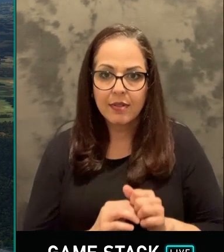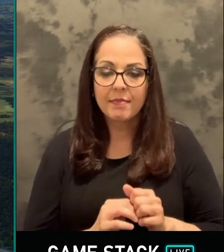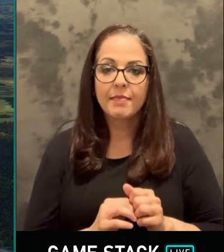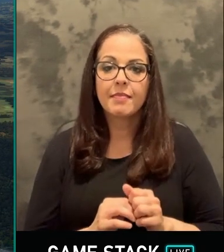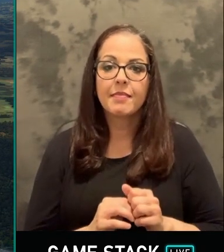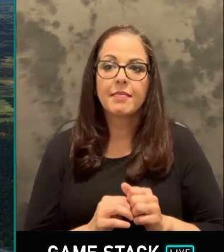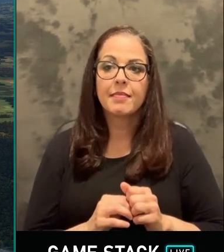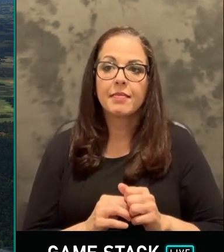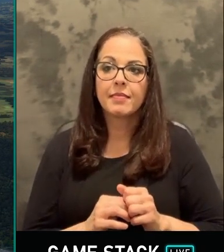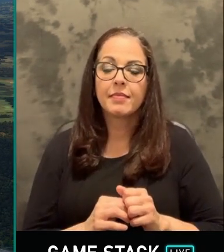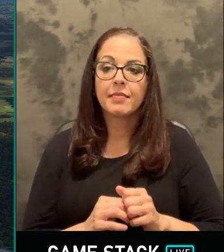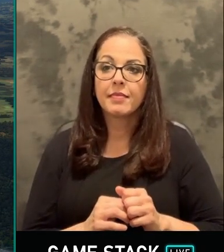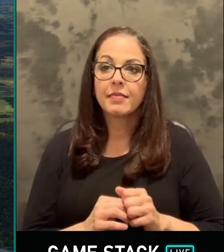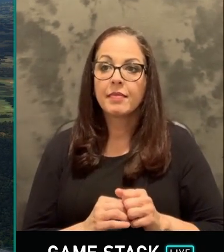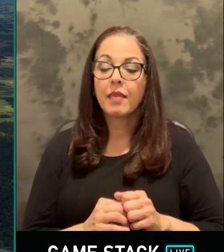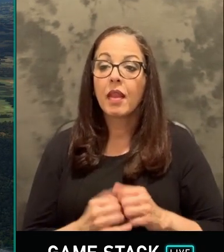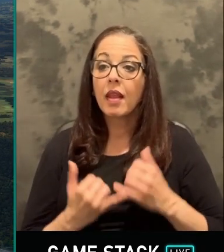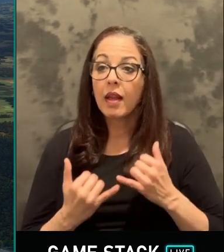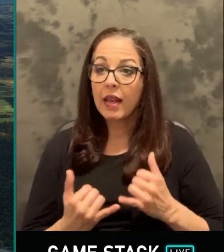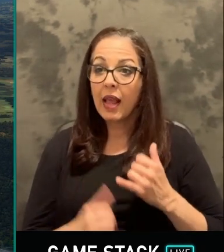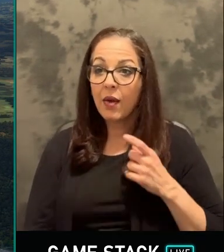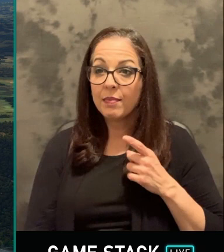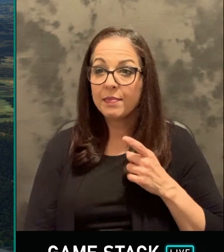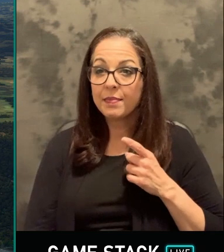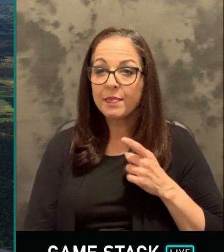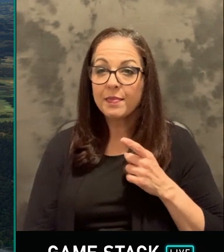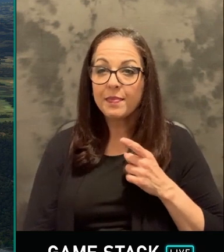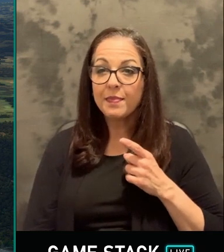Now, and, I could not forget Azure DevOps in this